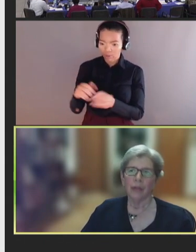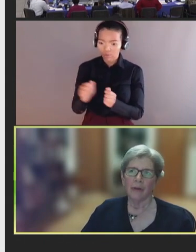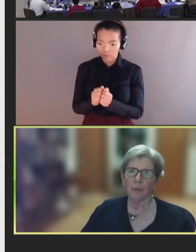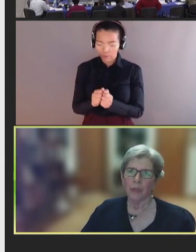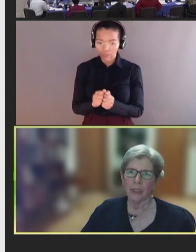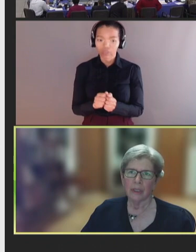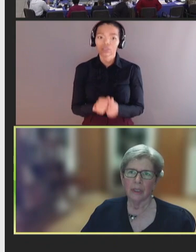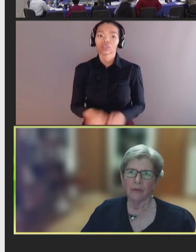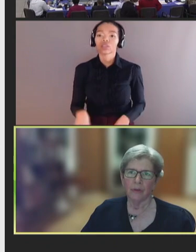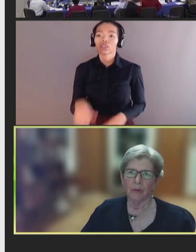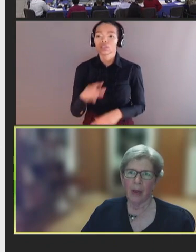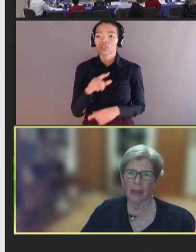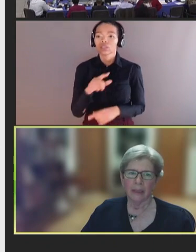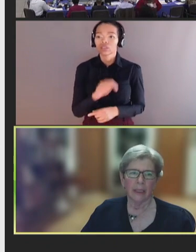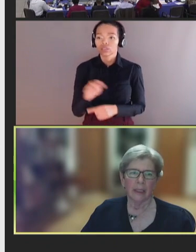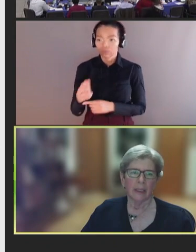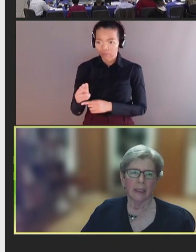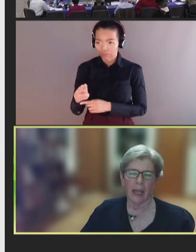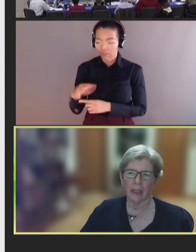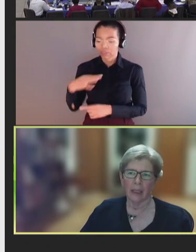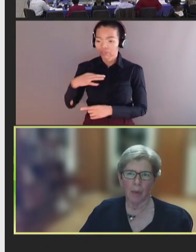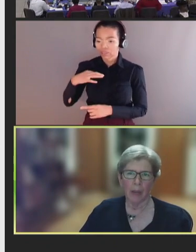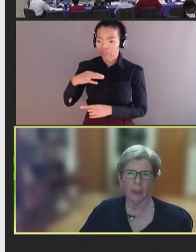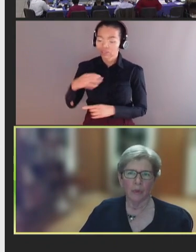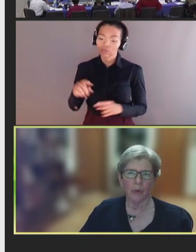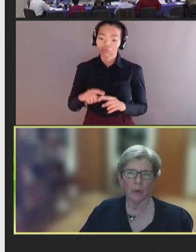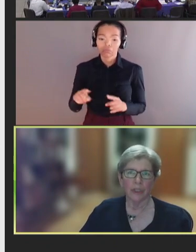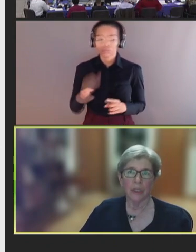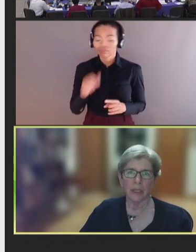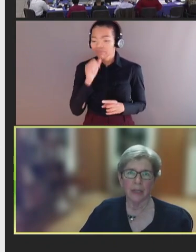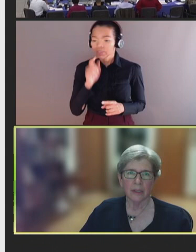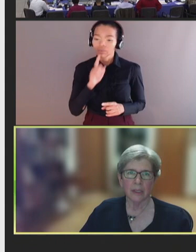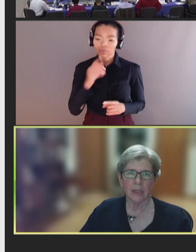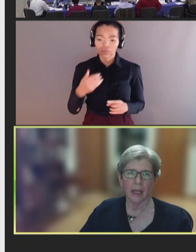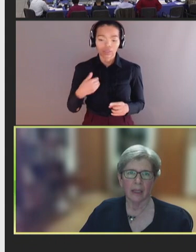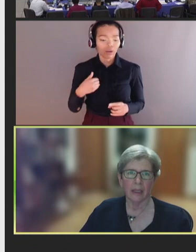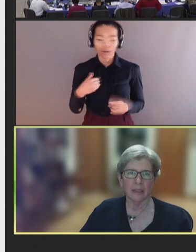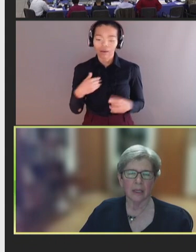have a predictive, validated animal model with which to test these candidates and give